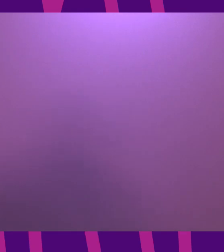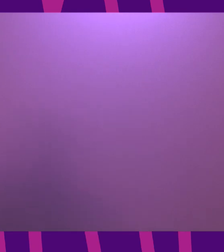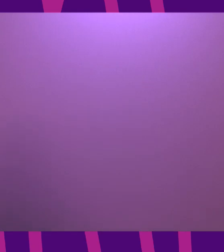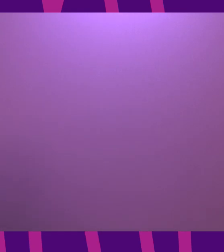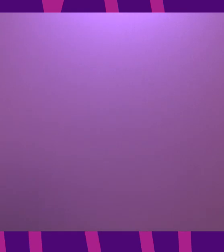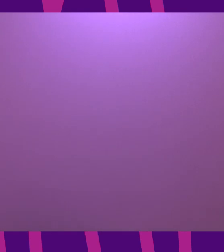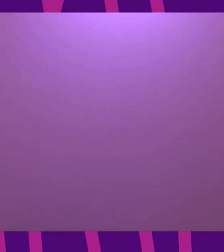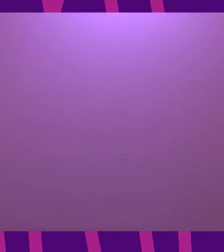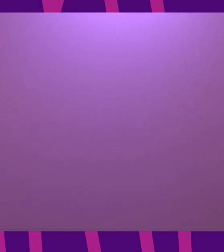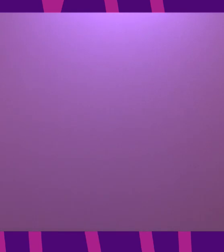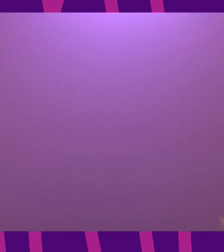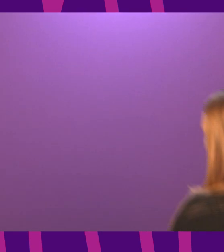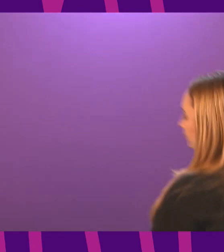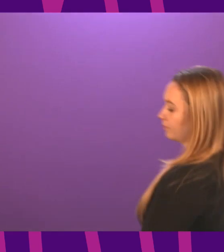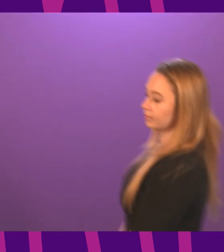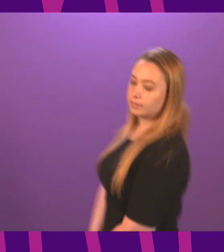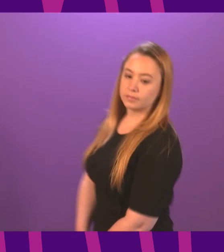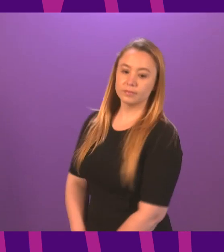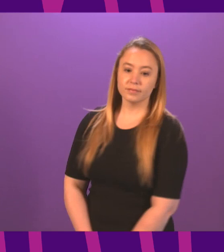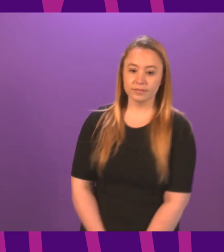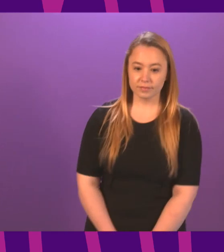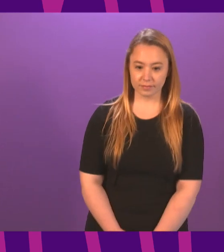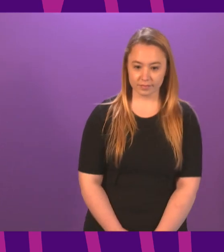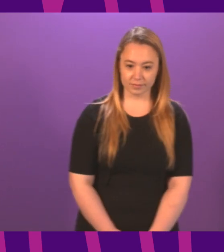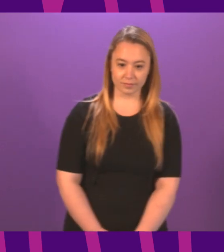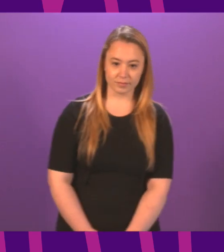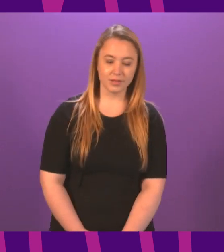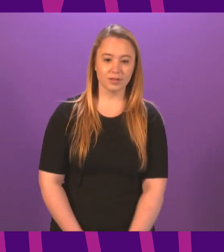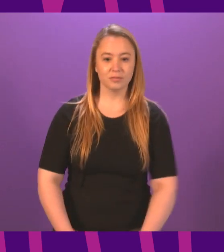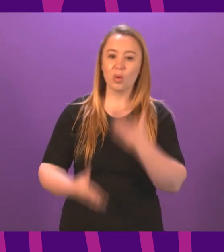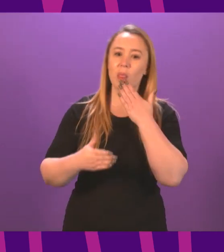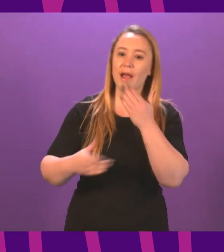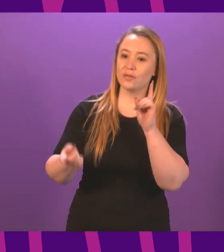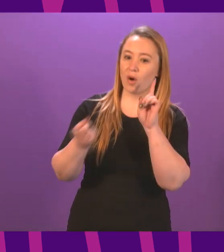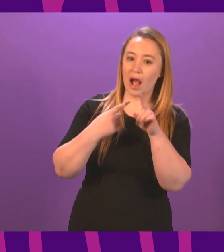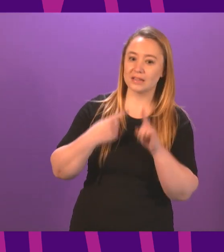and especially for her commitment that the list of exemptions is not exhaustive.